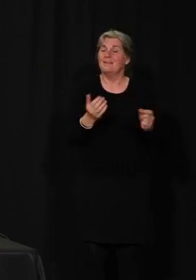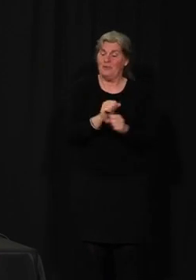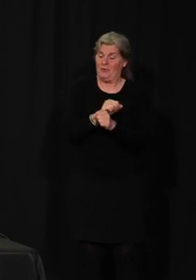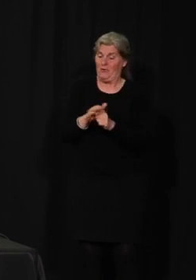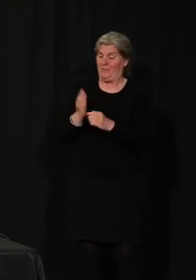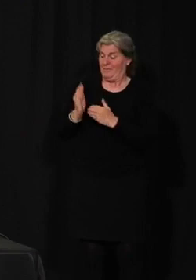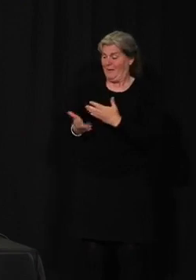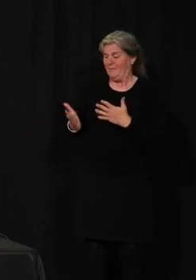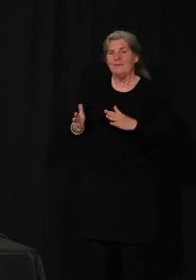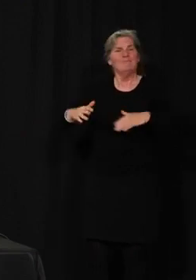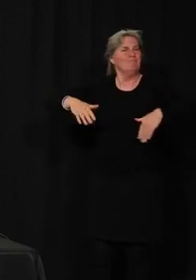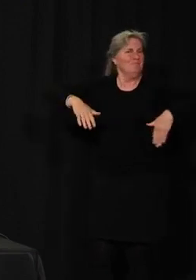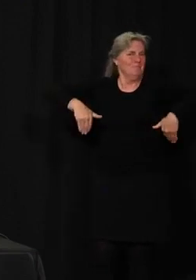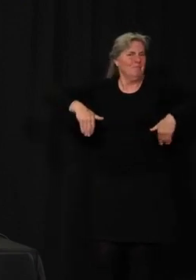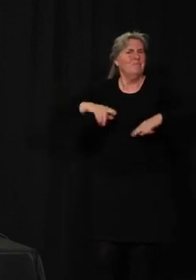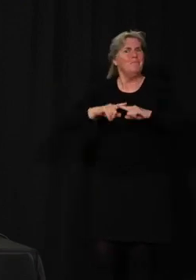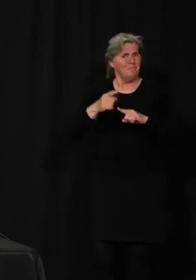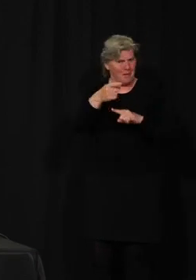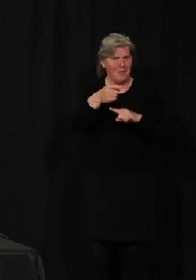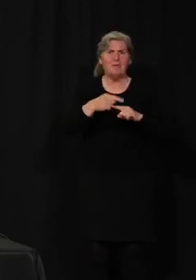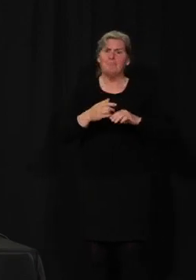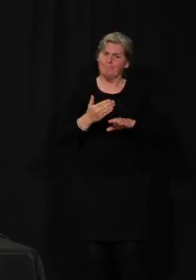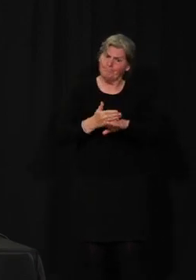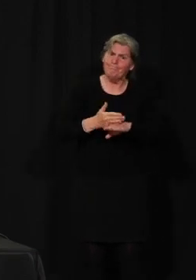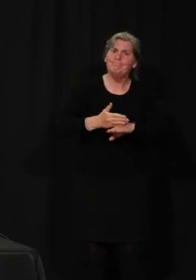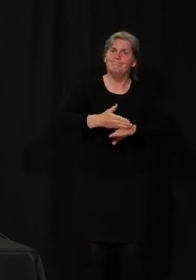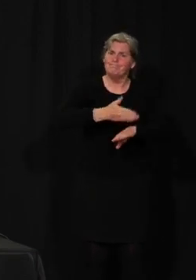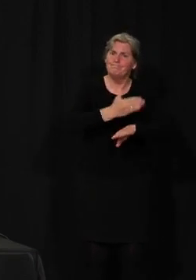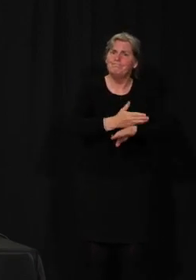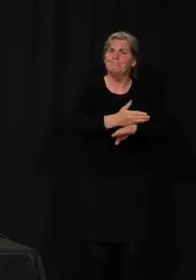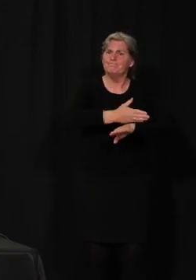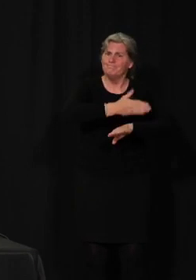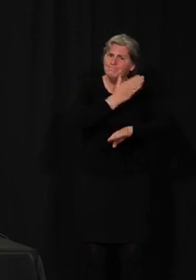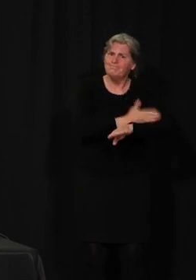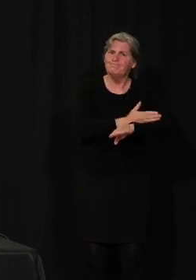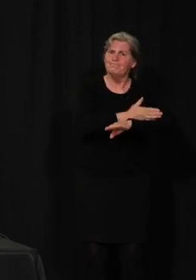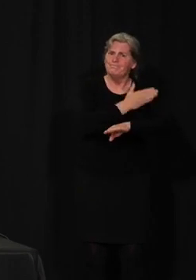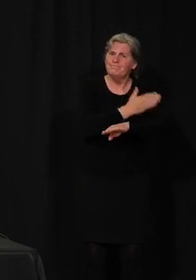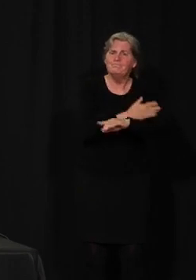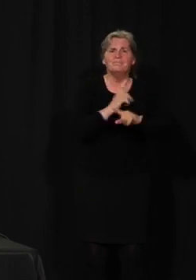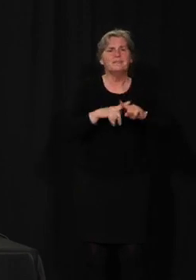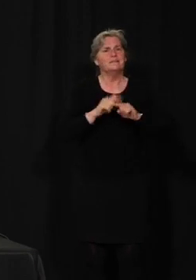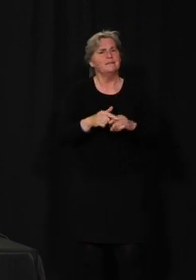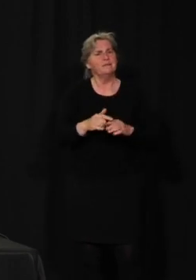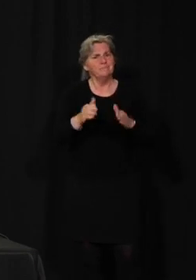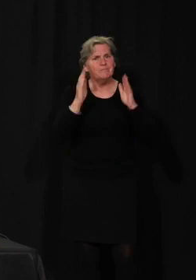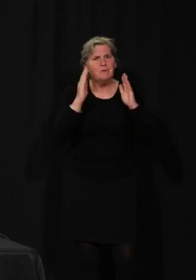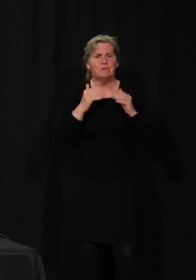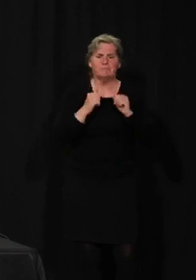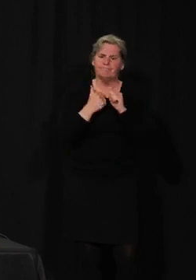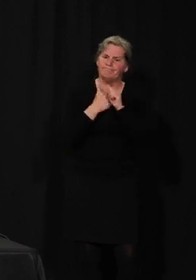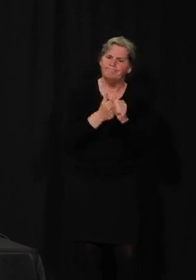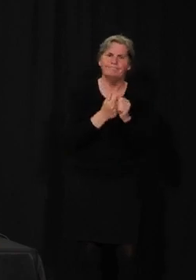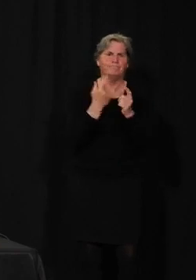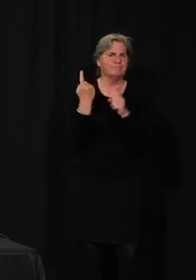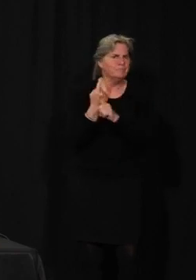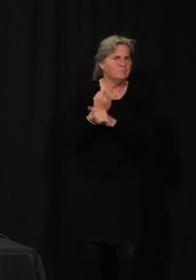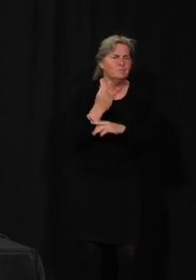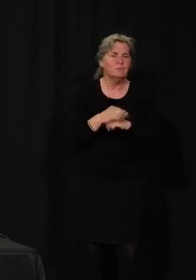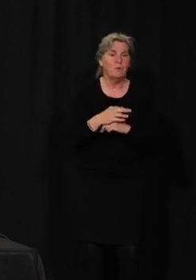woods yet but we are making huge progress. We still need to continue to be diligent. The reason we are in this situation right now is because